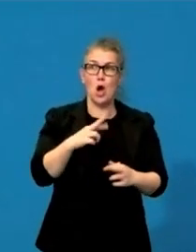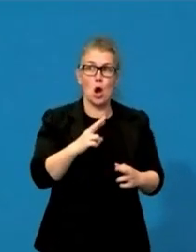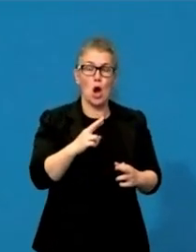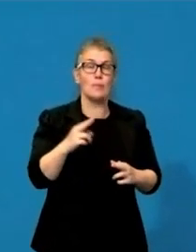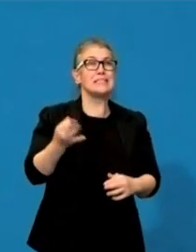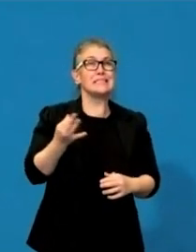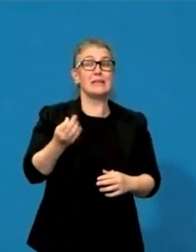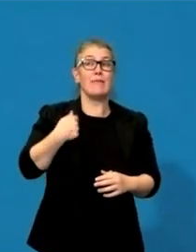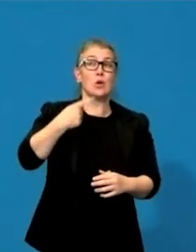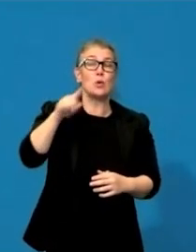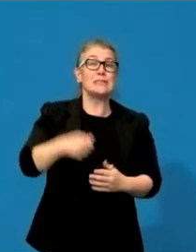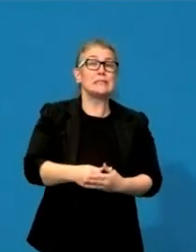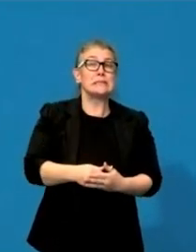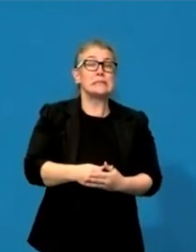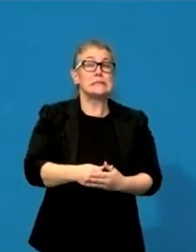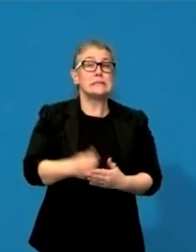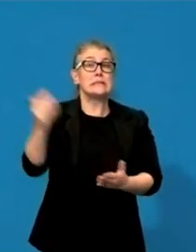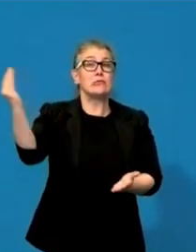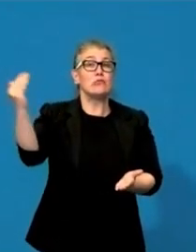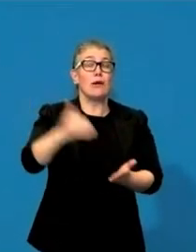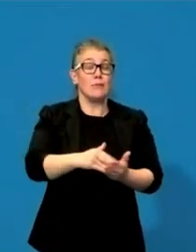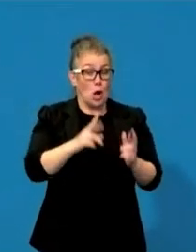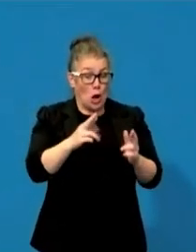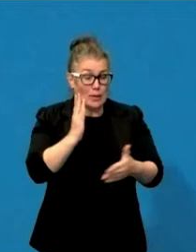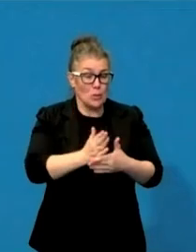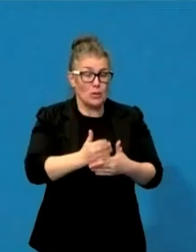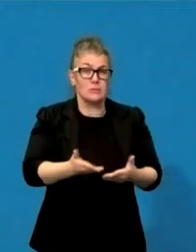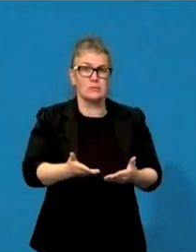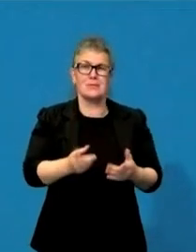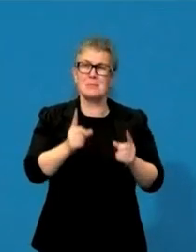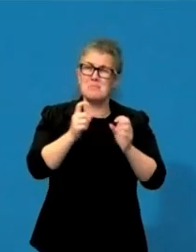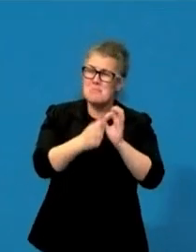And we're talking about a system that is supposed to be operating in Australia and in a remote community.